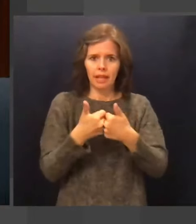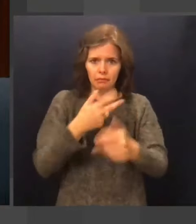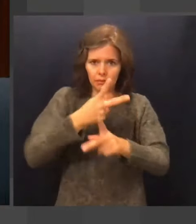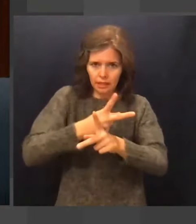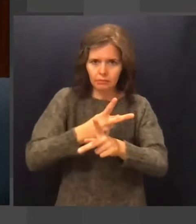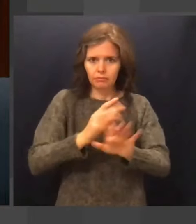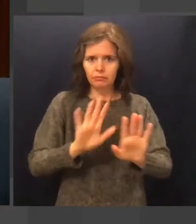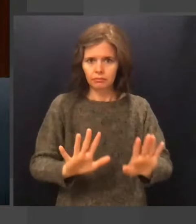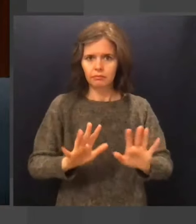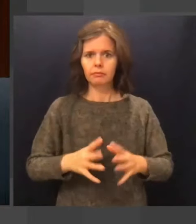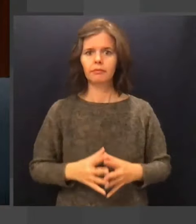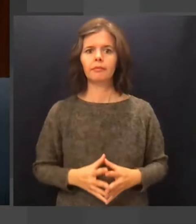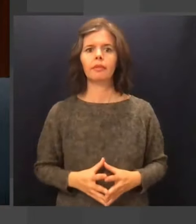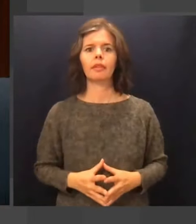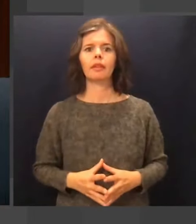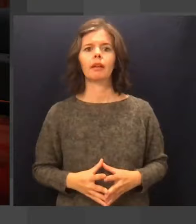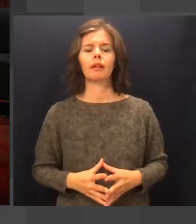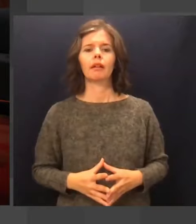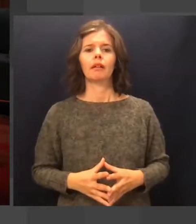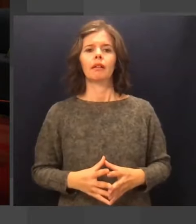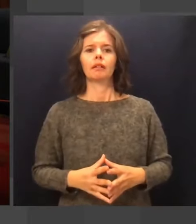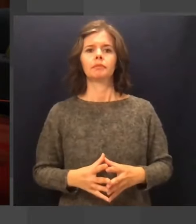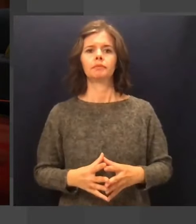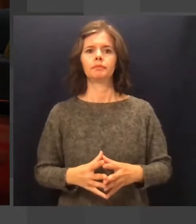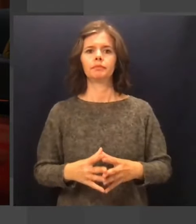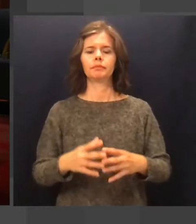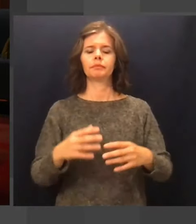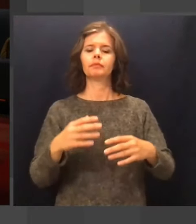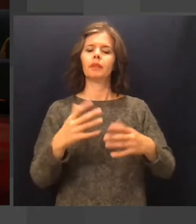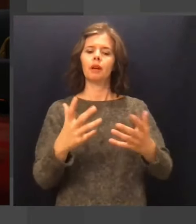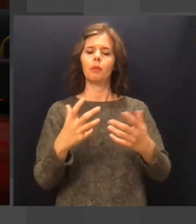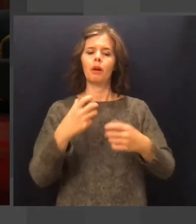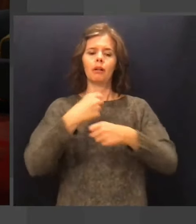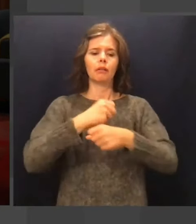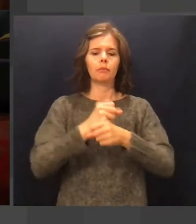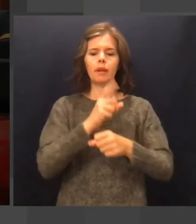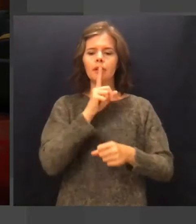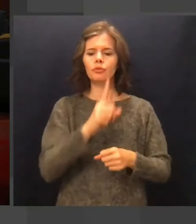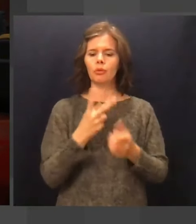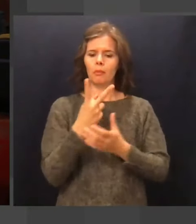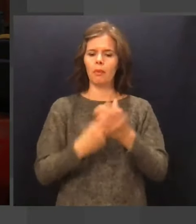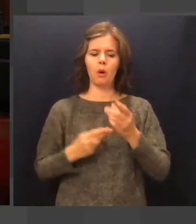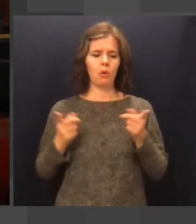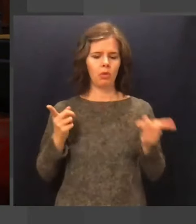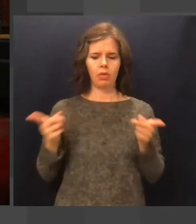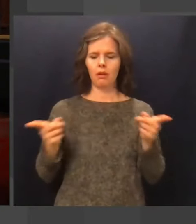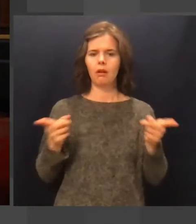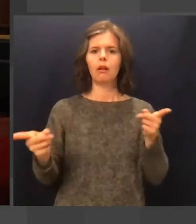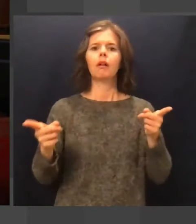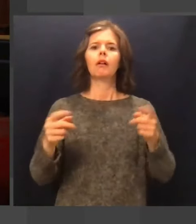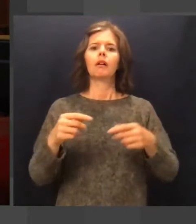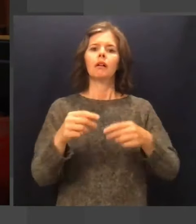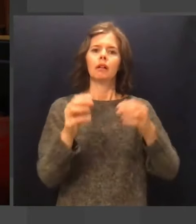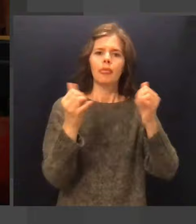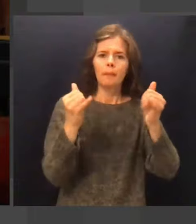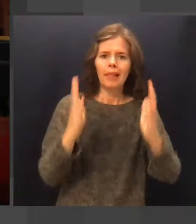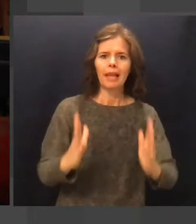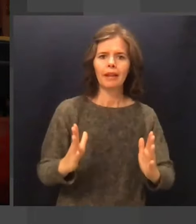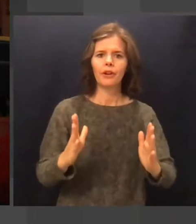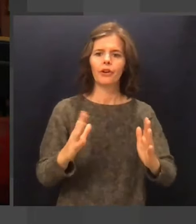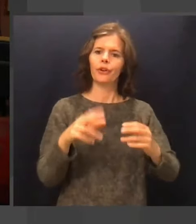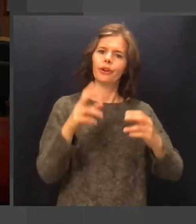ALSO, I WANT TO MAKE SURE THAT